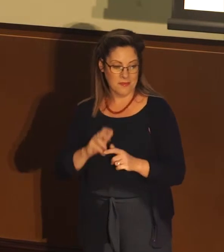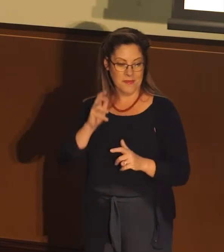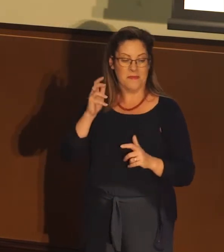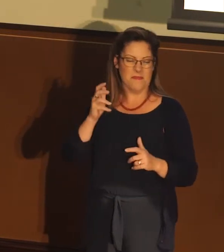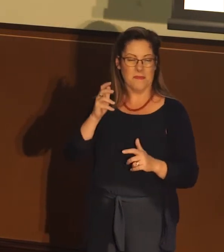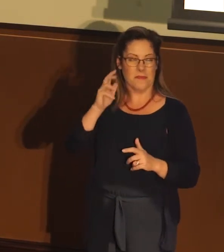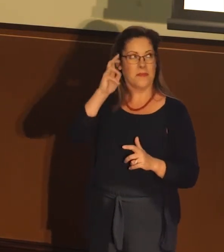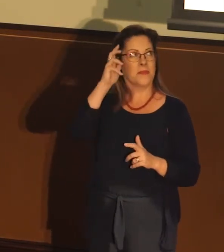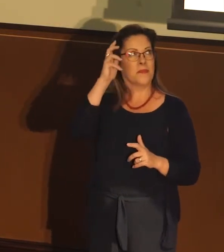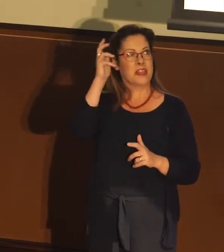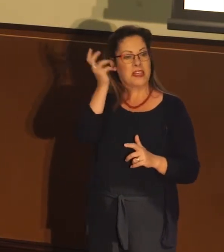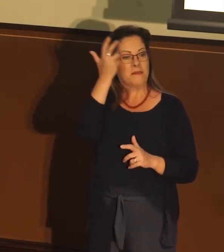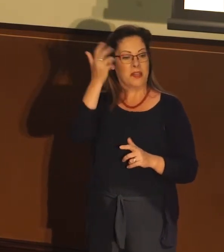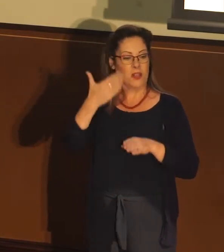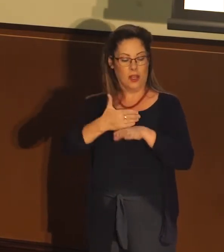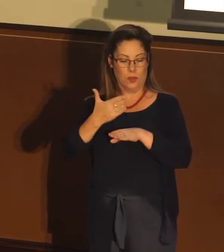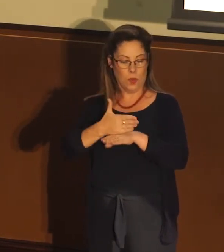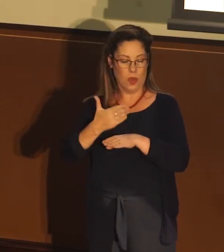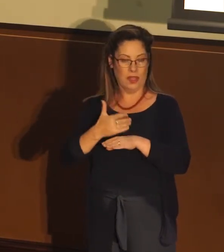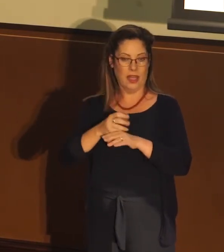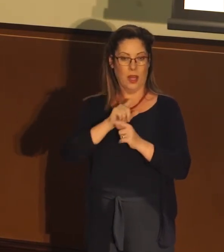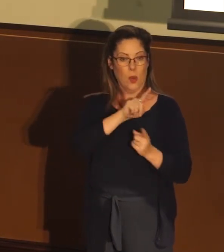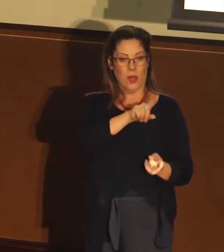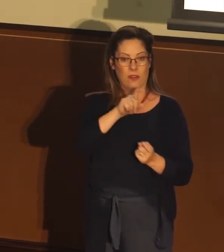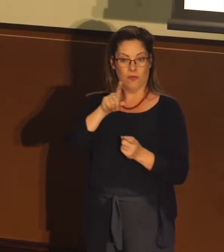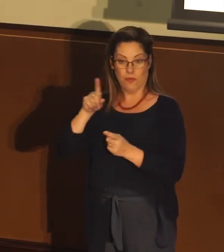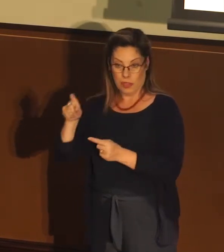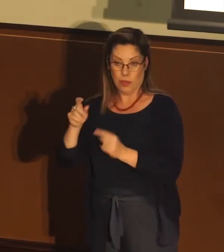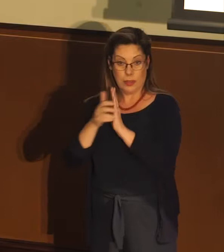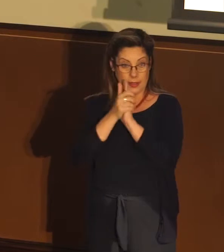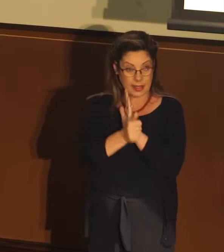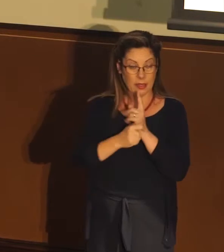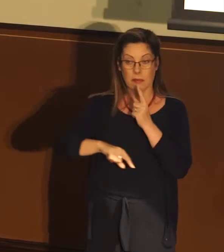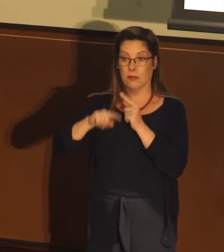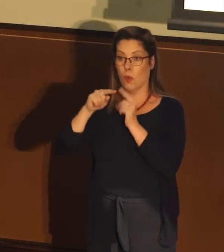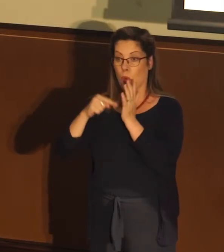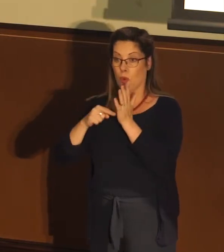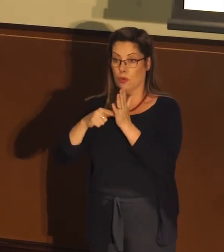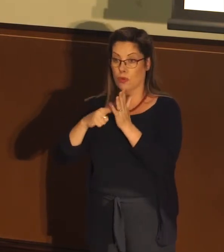we recruit skill and/or tradespeople. We do that on purpose. It's not an accident. We do it on purpose.